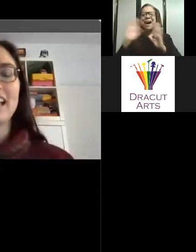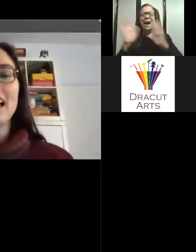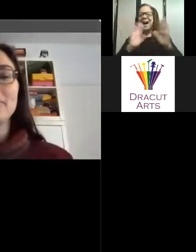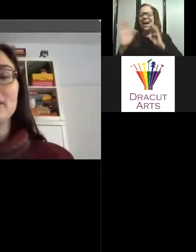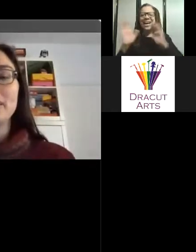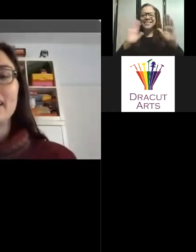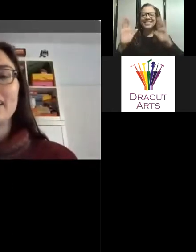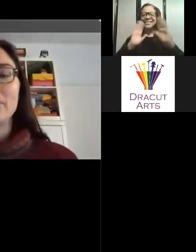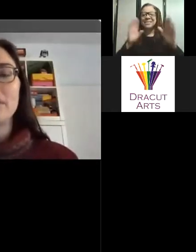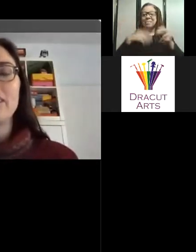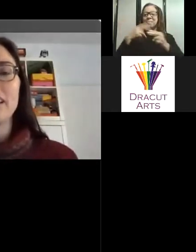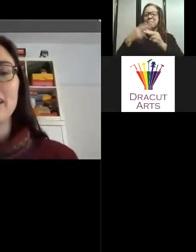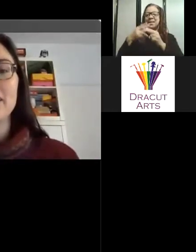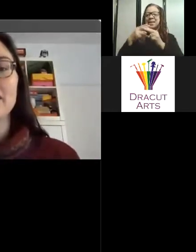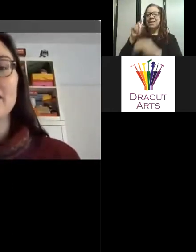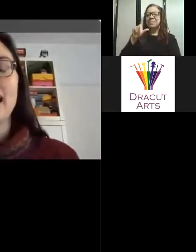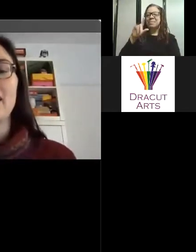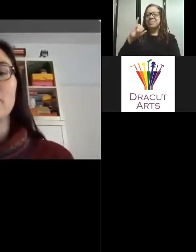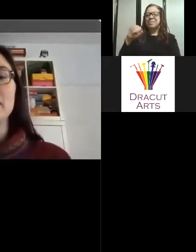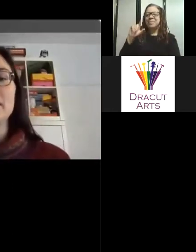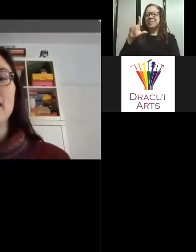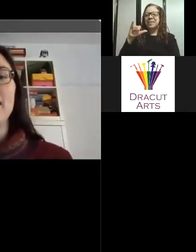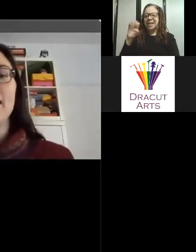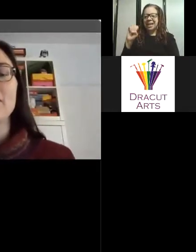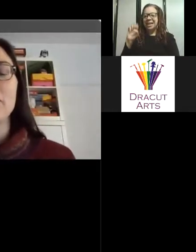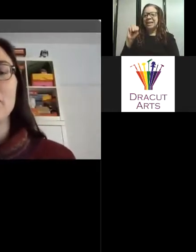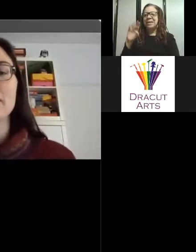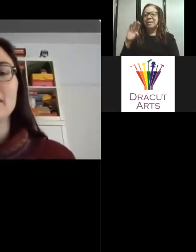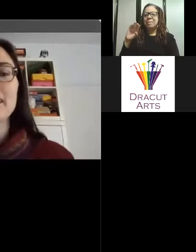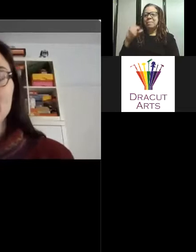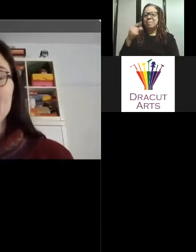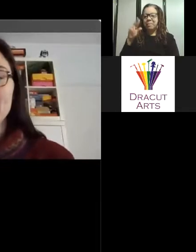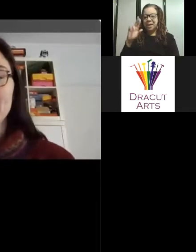I'm Lillie McGary with Dracut Arts. And with me today our co-host Tom McGary,